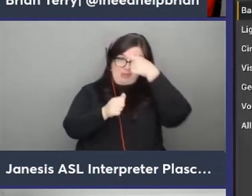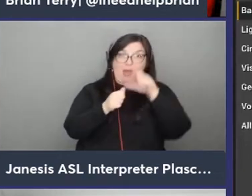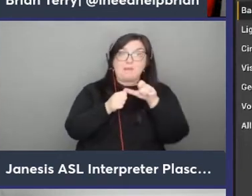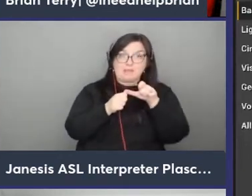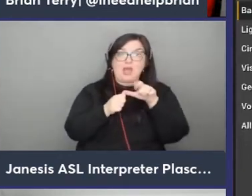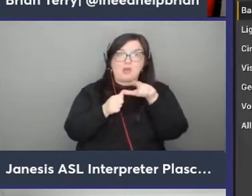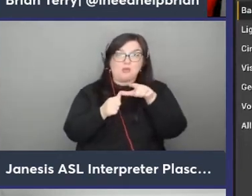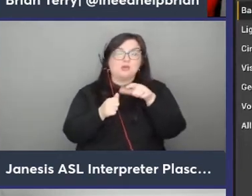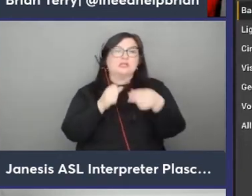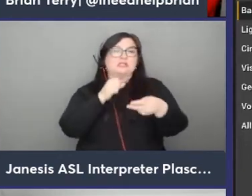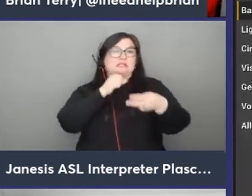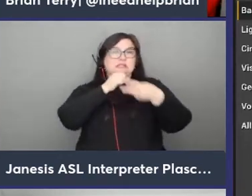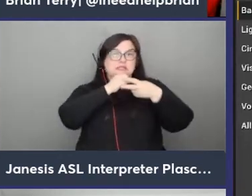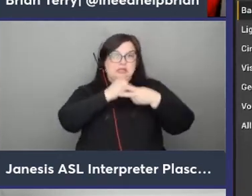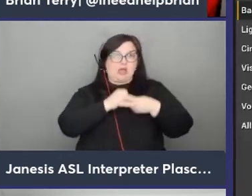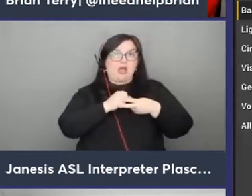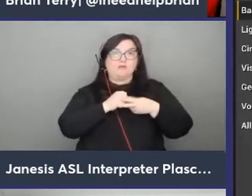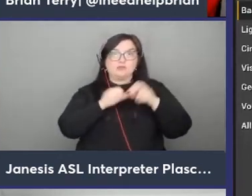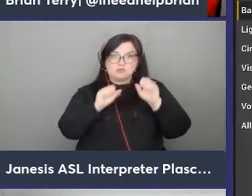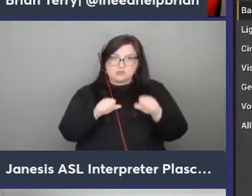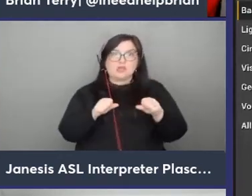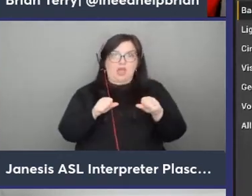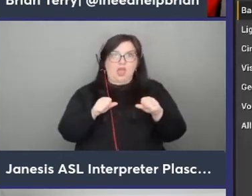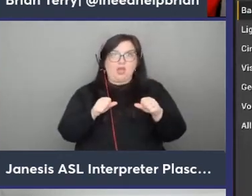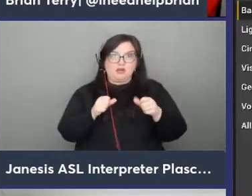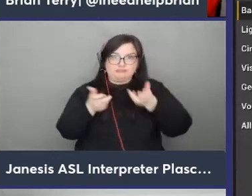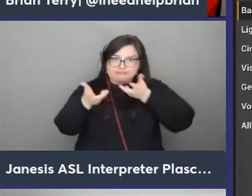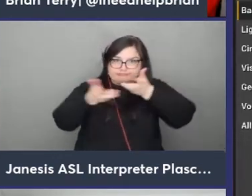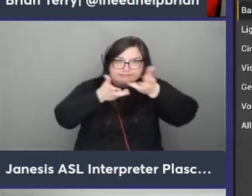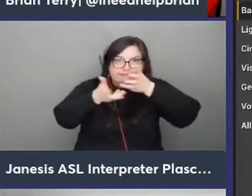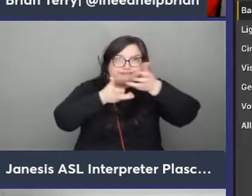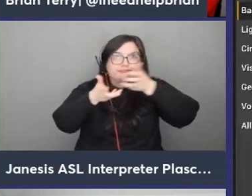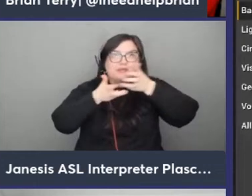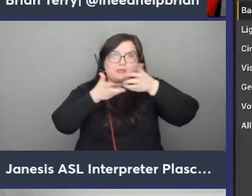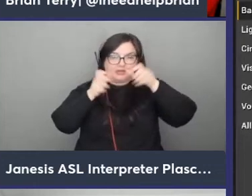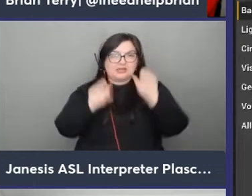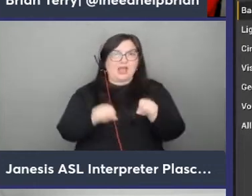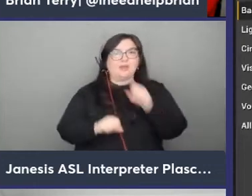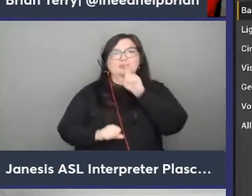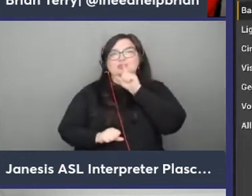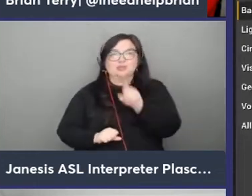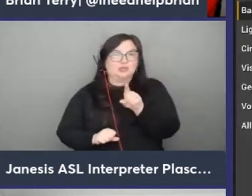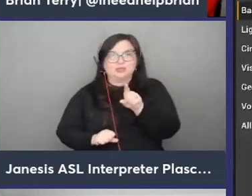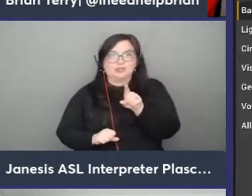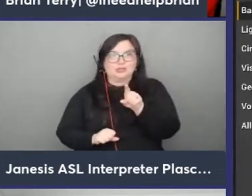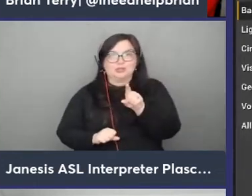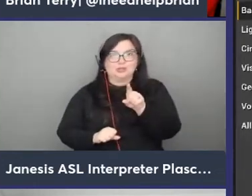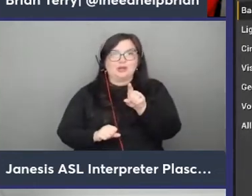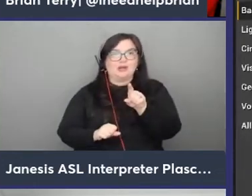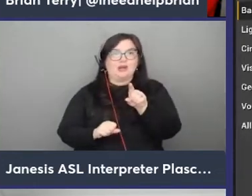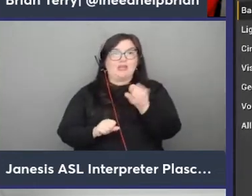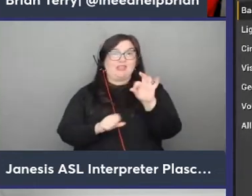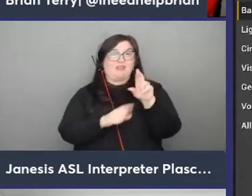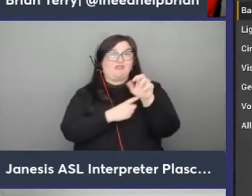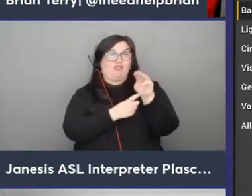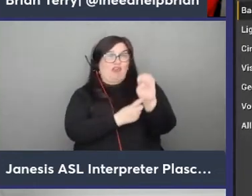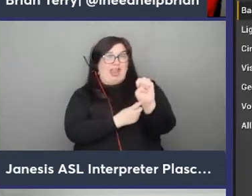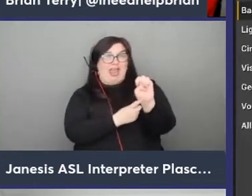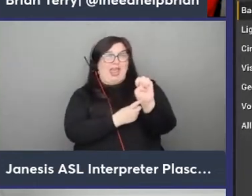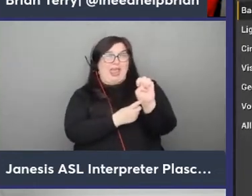if this is playable at this point, I'm sure the frame rate is gonna be terrible as you enter into it.